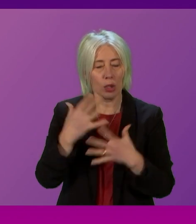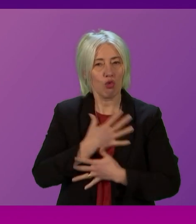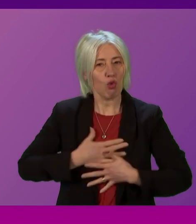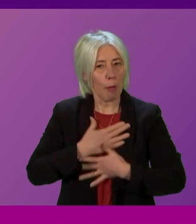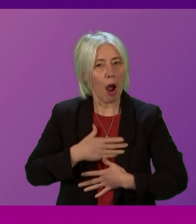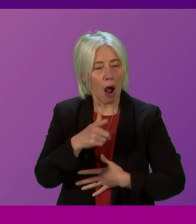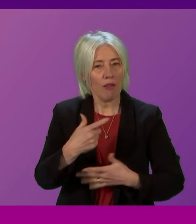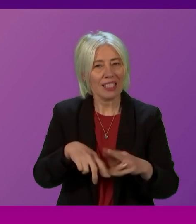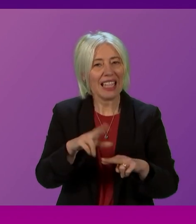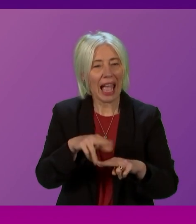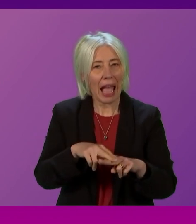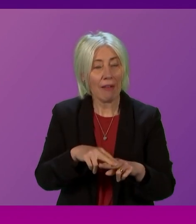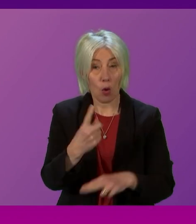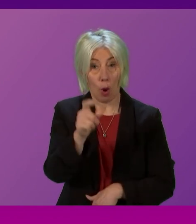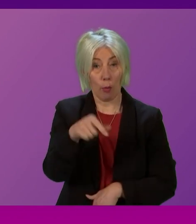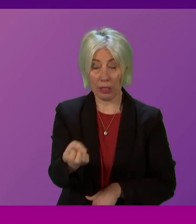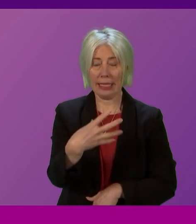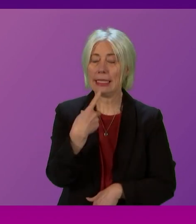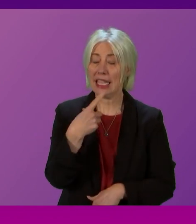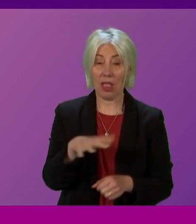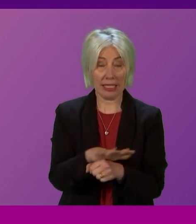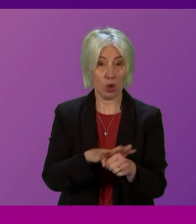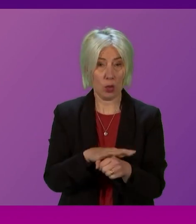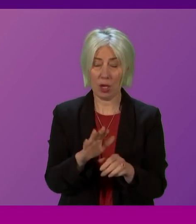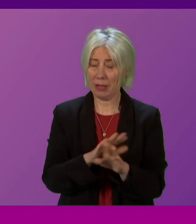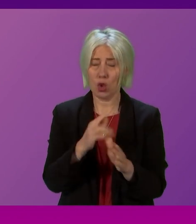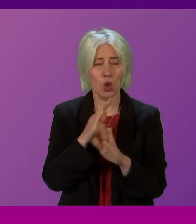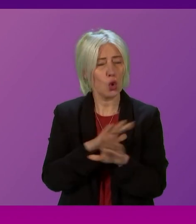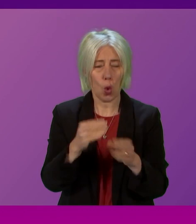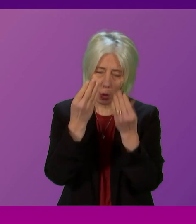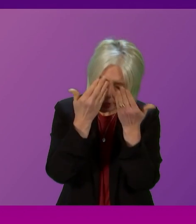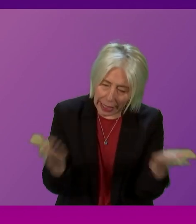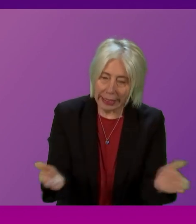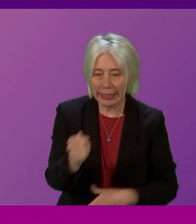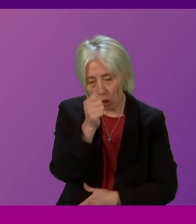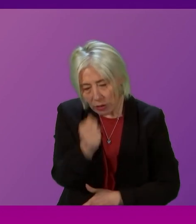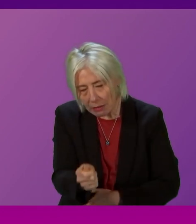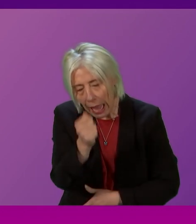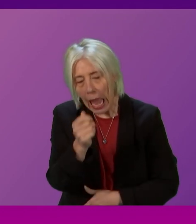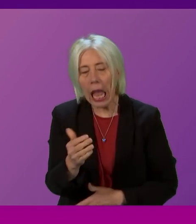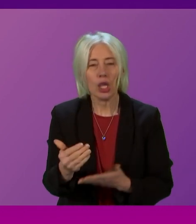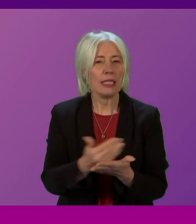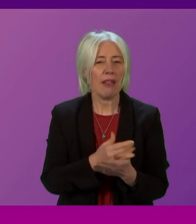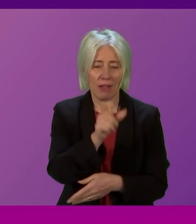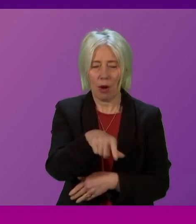One of them said that the conditions that they are working in mean no dignity, no respect and no safety for patients.